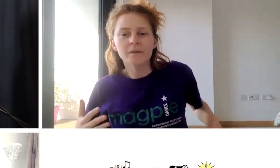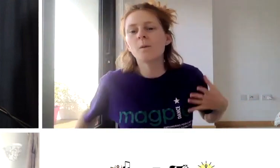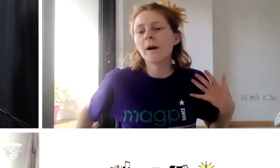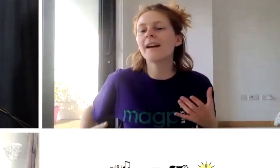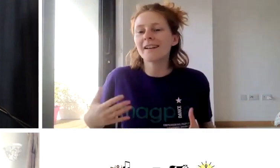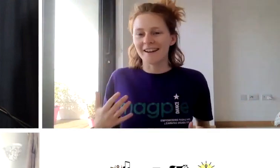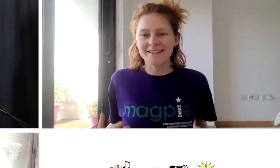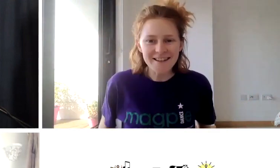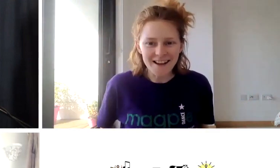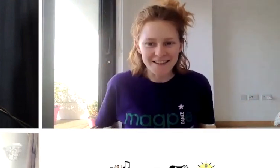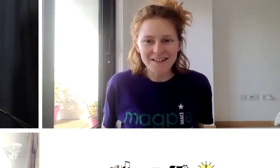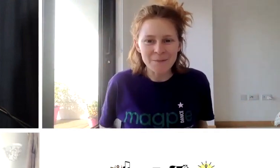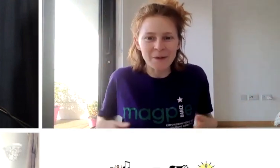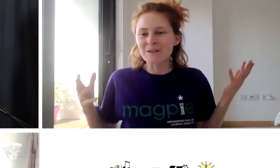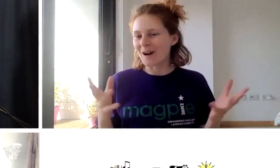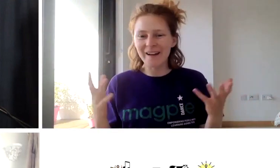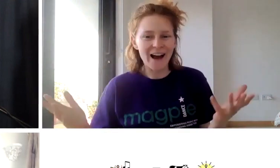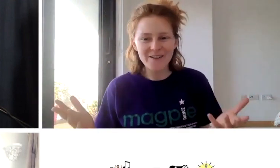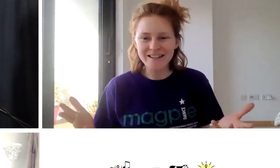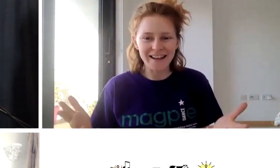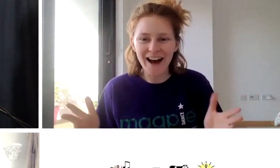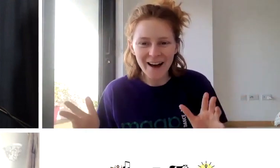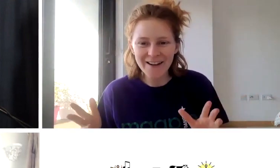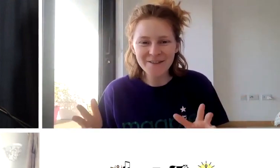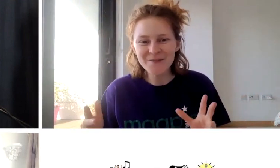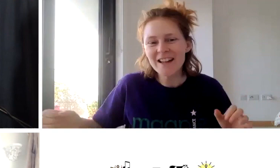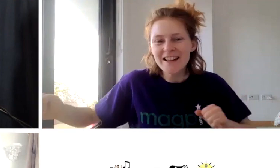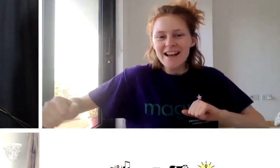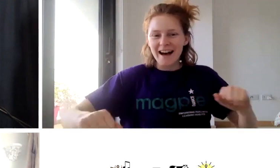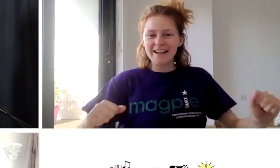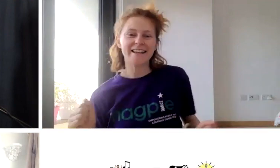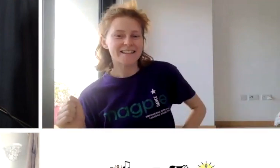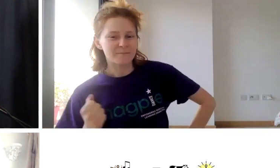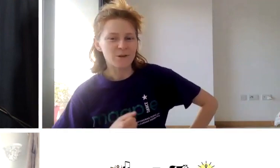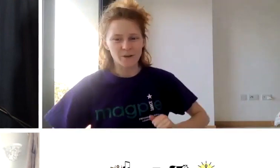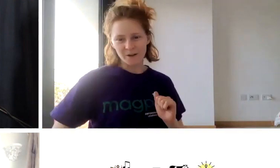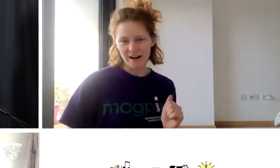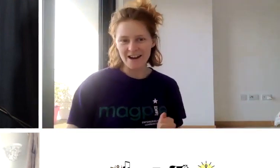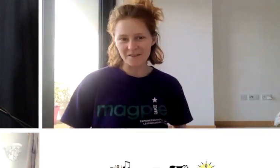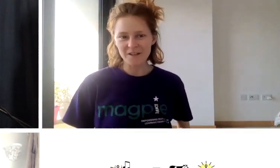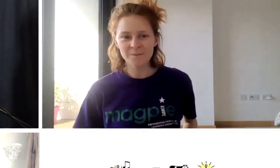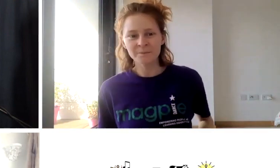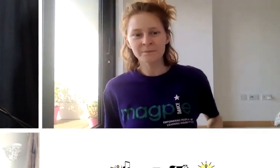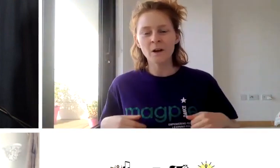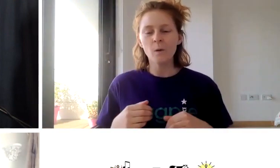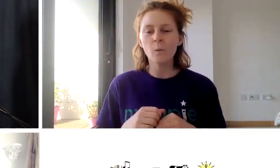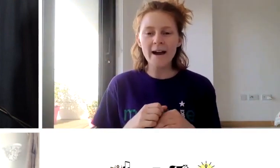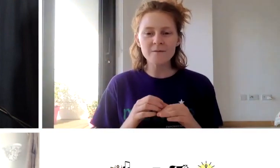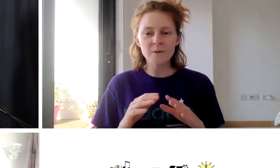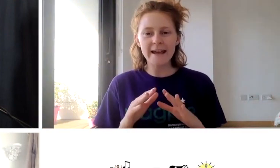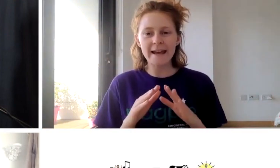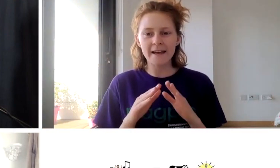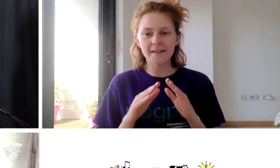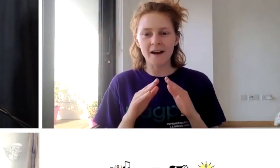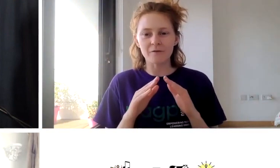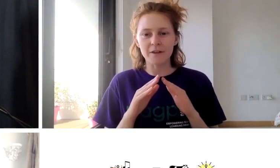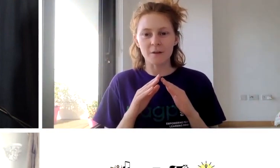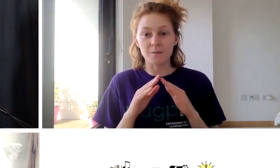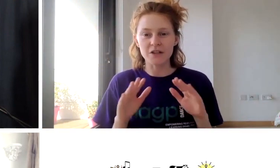we are going to dance because our cow is alive and he is moving around when we hear that rhythm